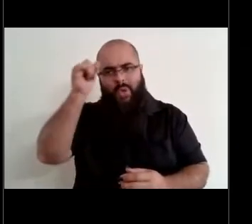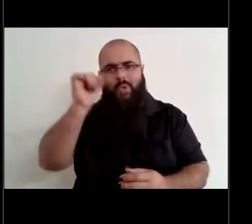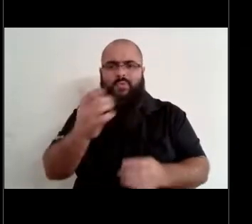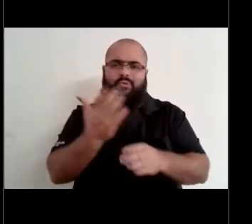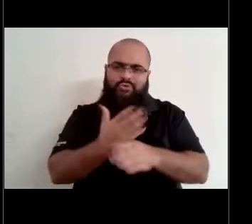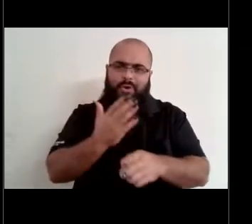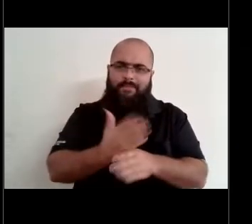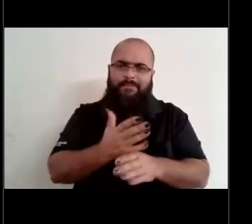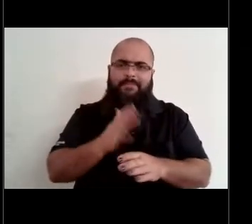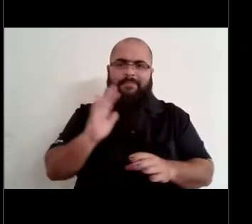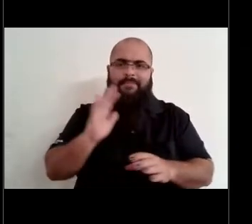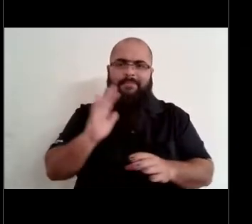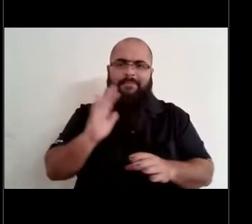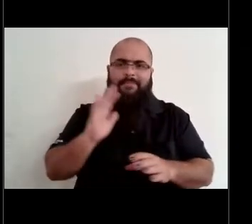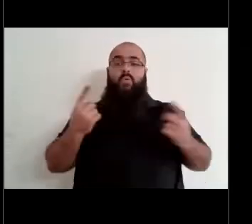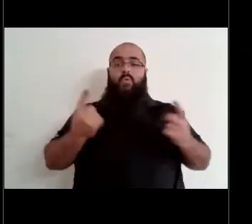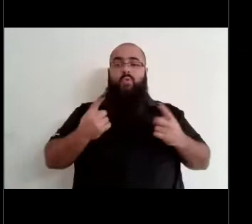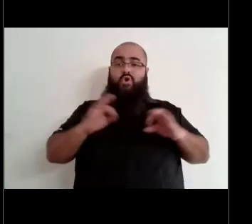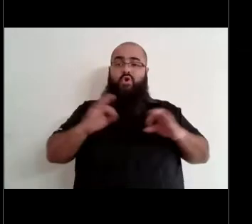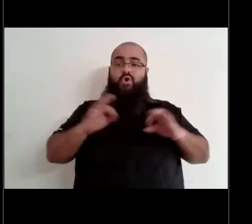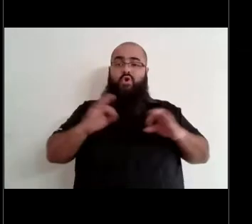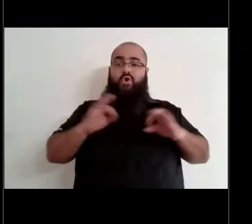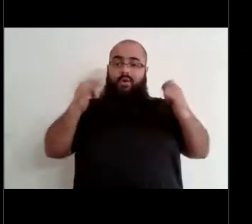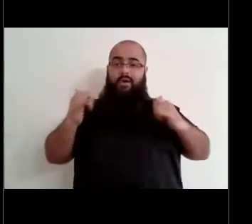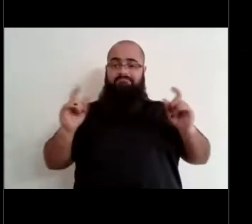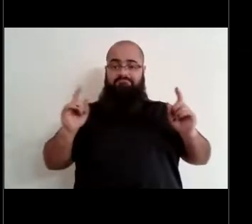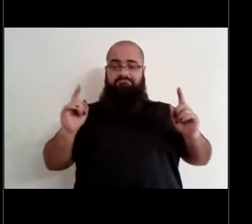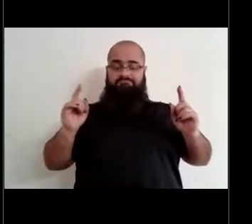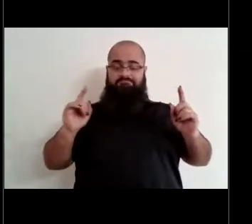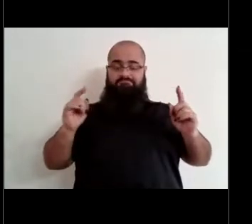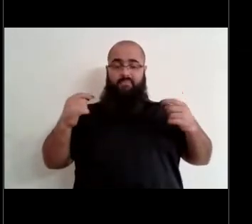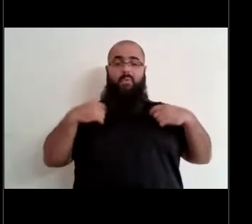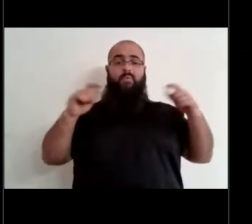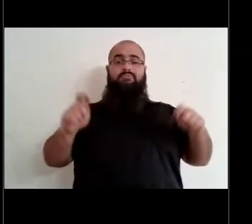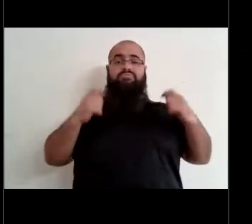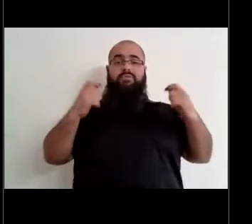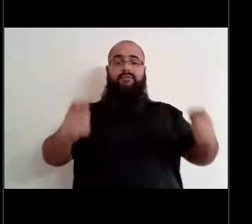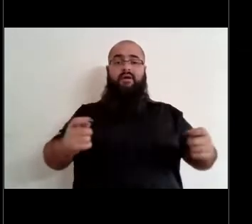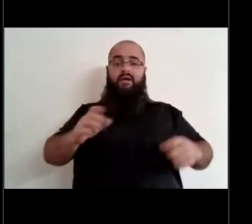It might say that we need ongoing case management in some way.